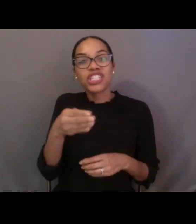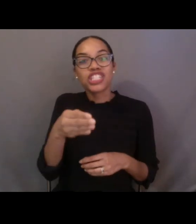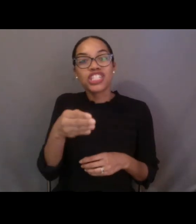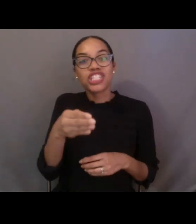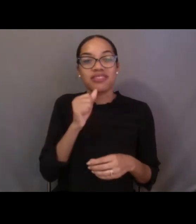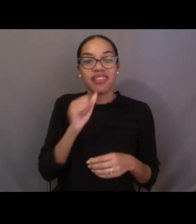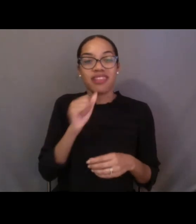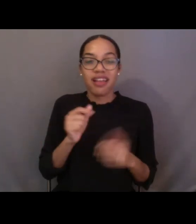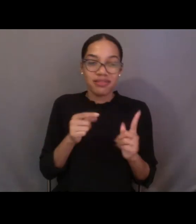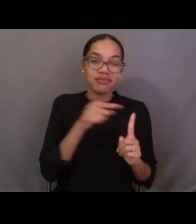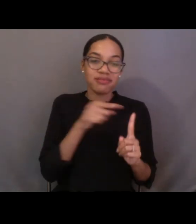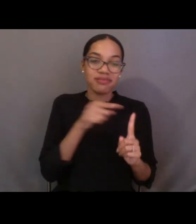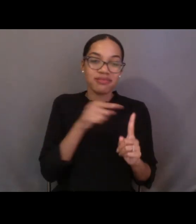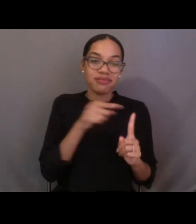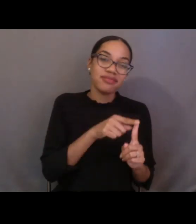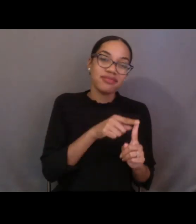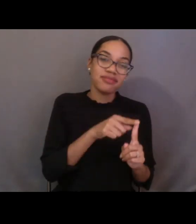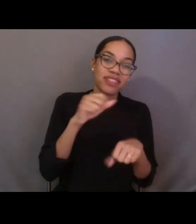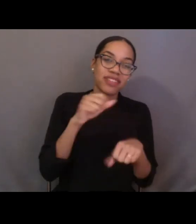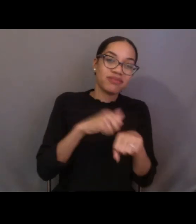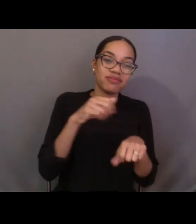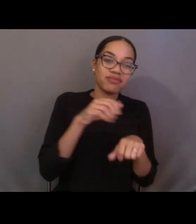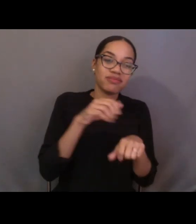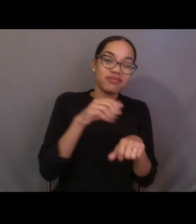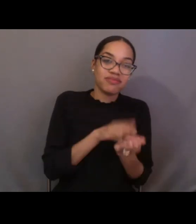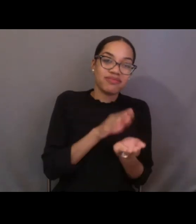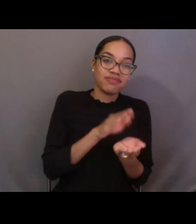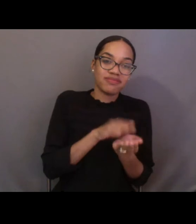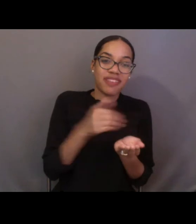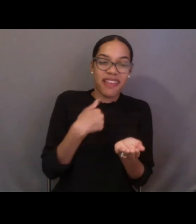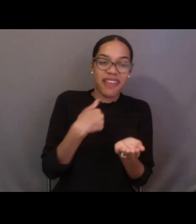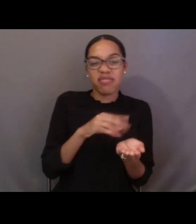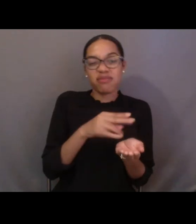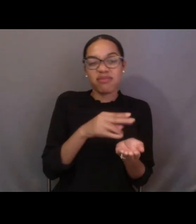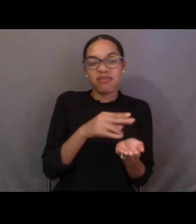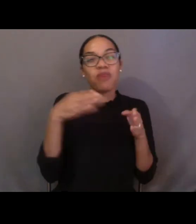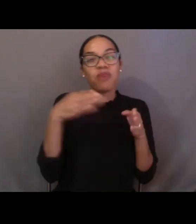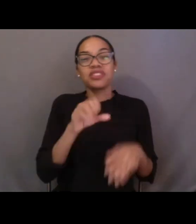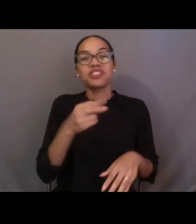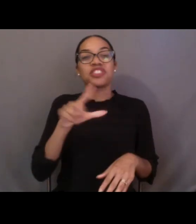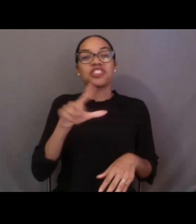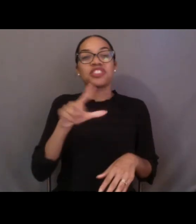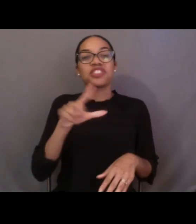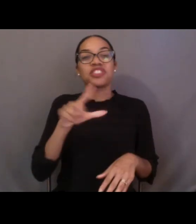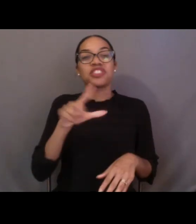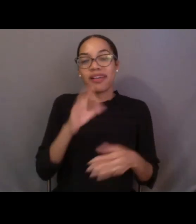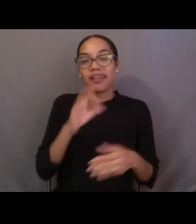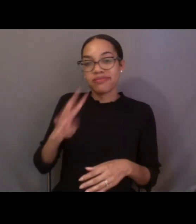because they have that hard shell that we just talked about. [Grace] Excellent, and Warren asks, how did you get your job?